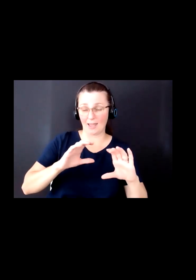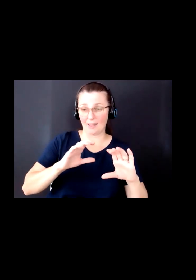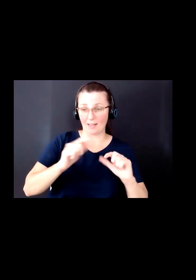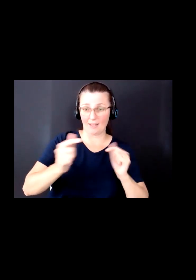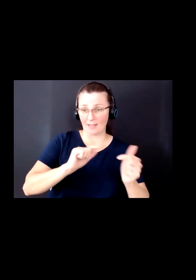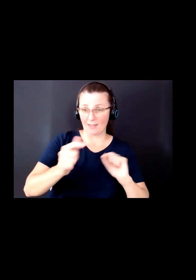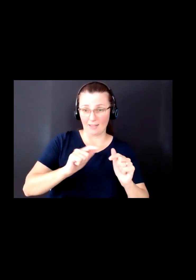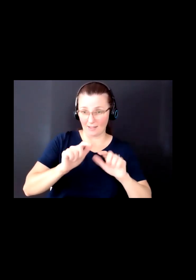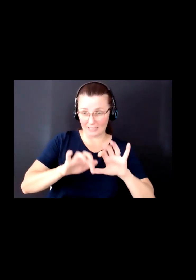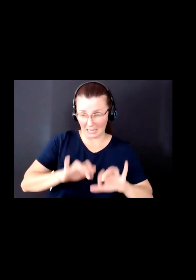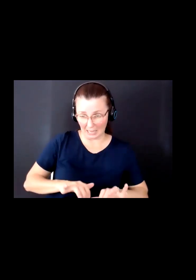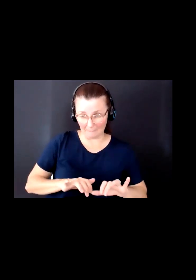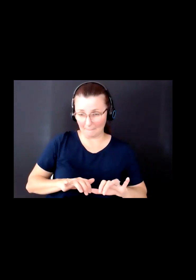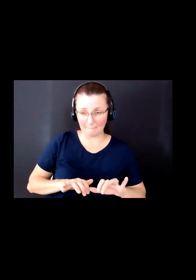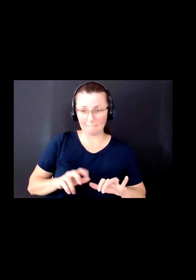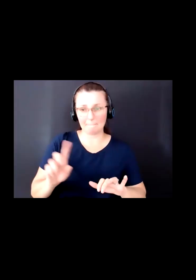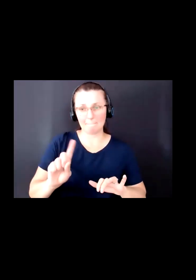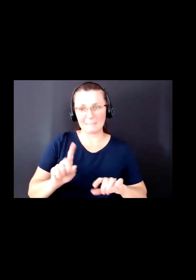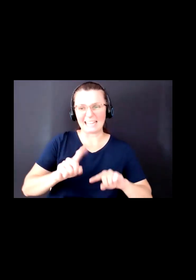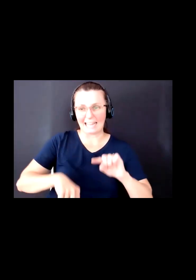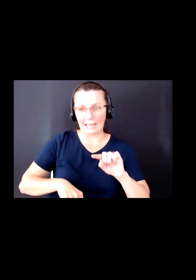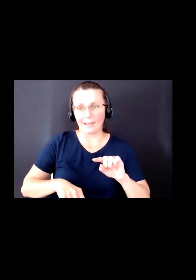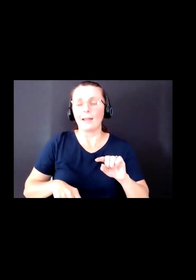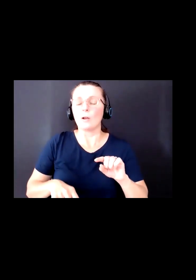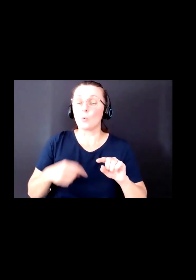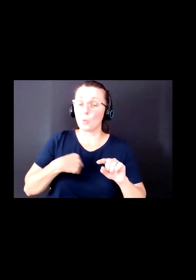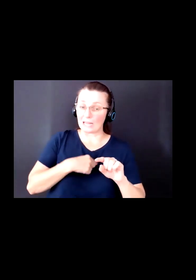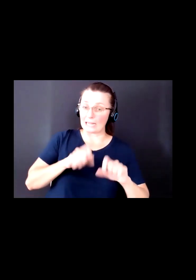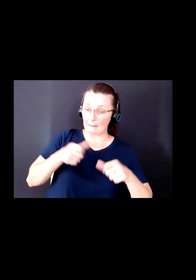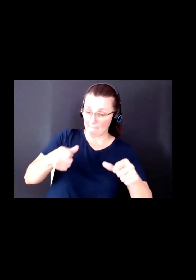to post information to you, but you will not be able to respond.